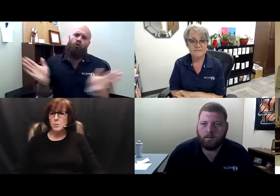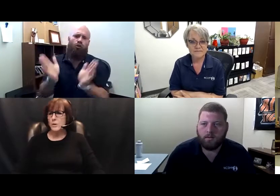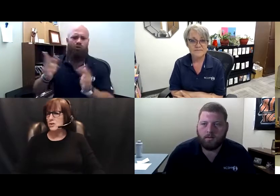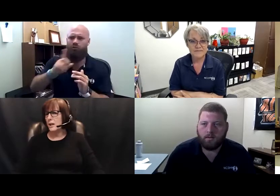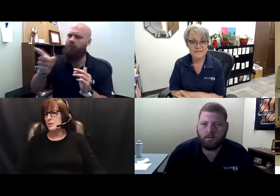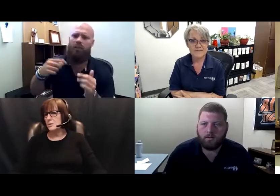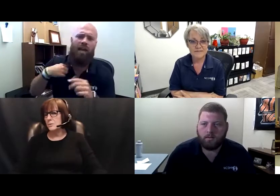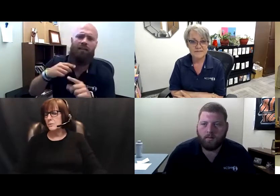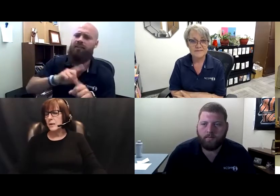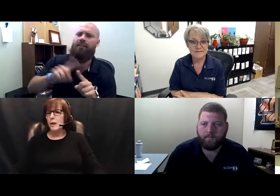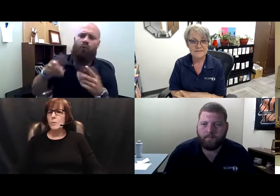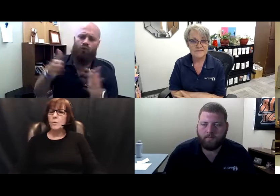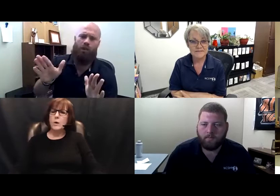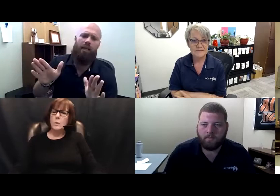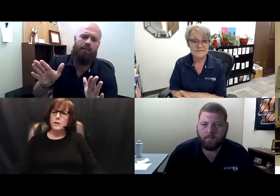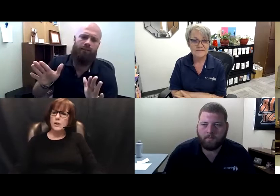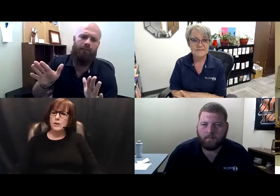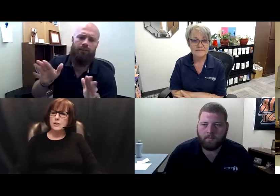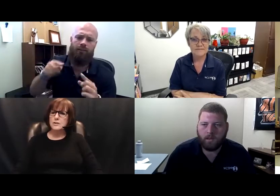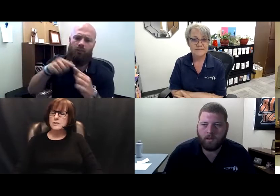What should I do? Well what we encourage is there are